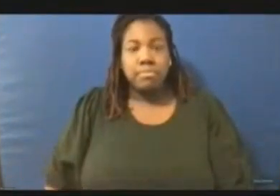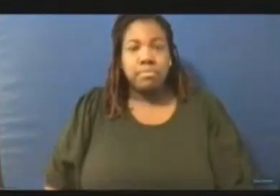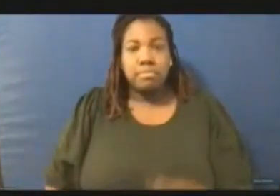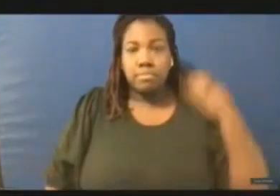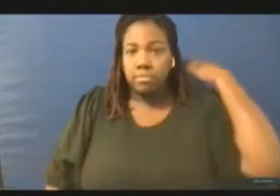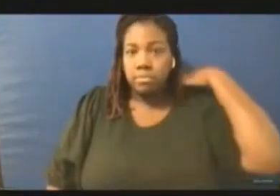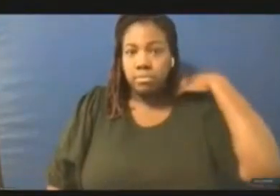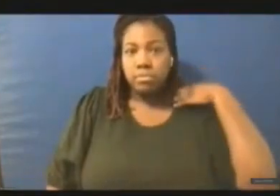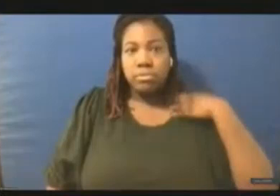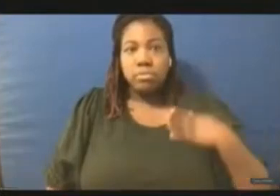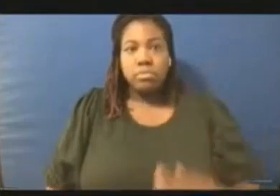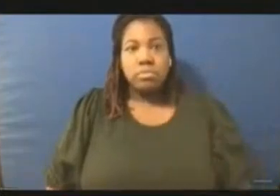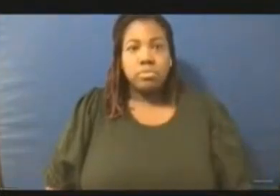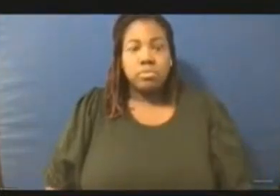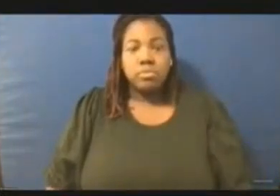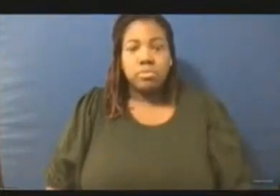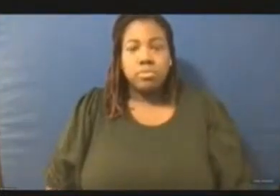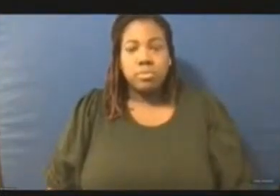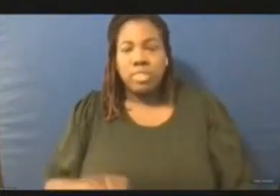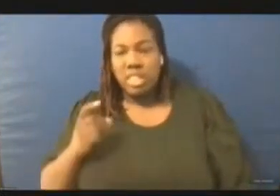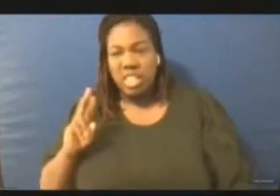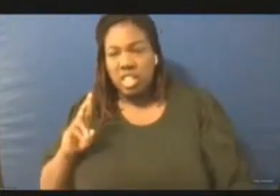Marcella Nunez-Smith: Thank you, Dr. Venters.